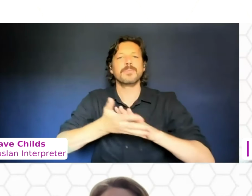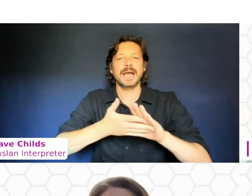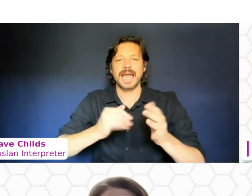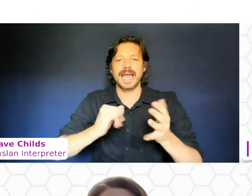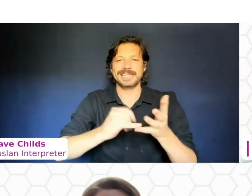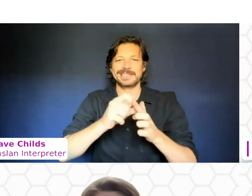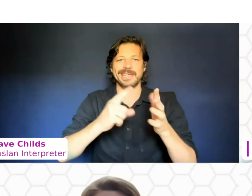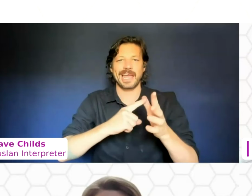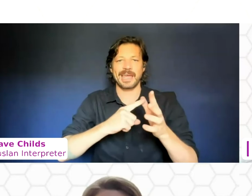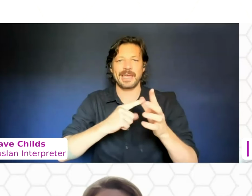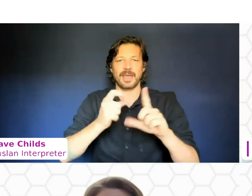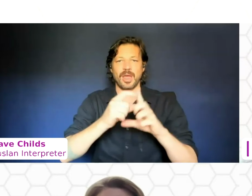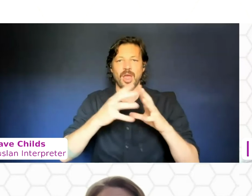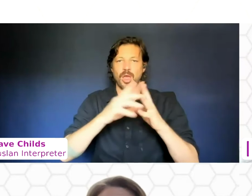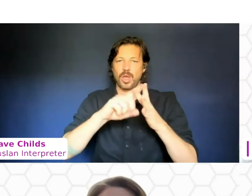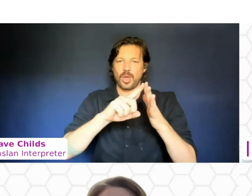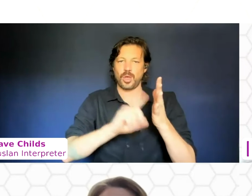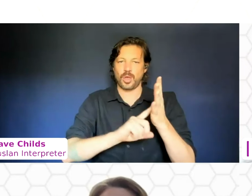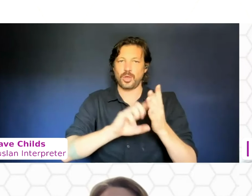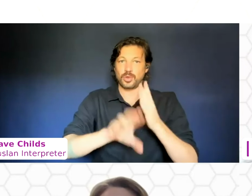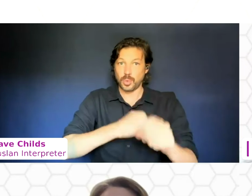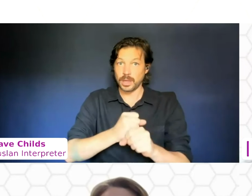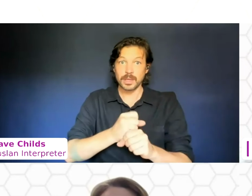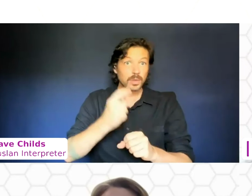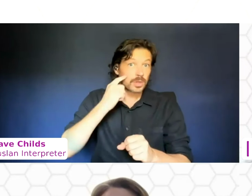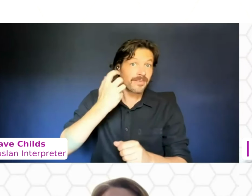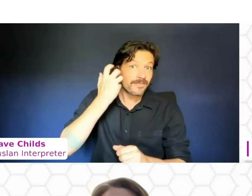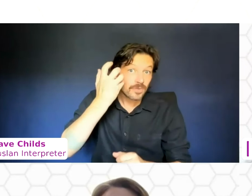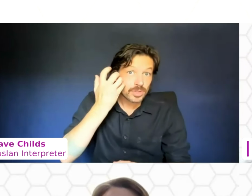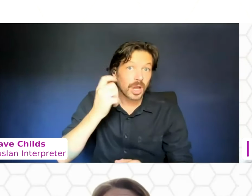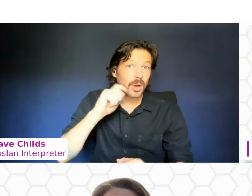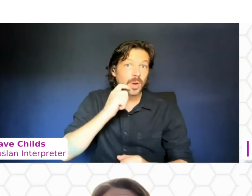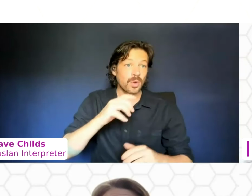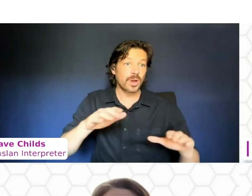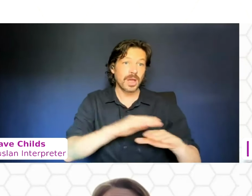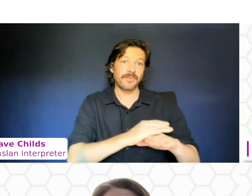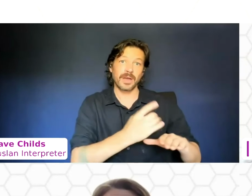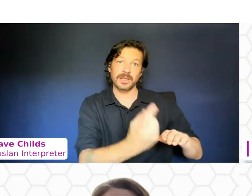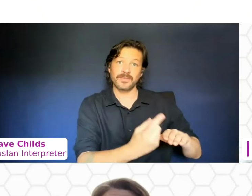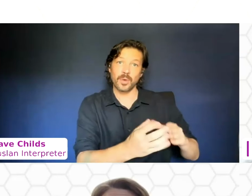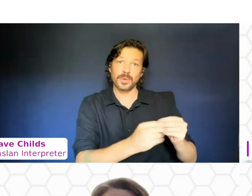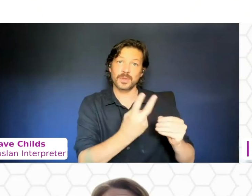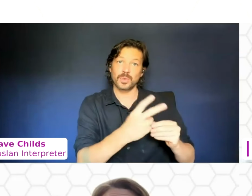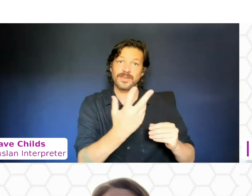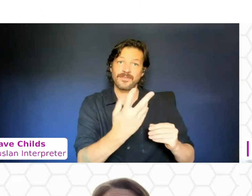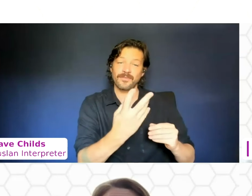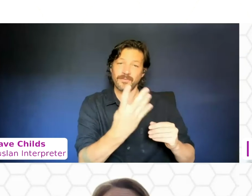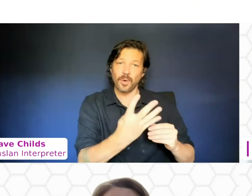this in the future also then cover individuals to receive 24/7 support from the NDIS in their